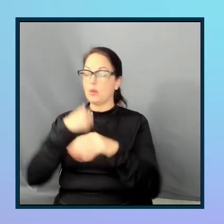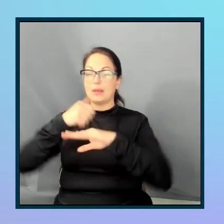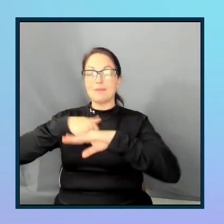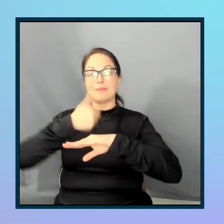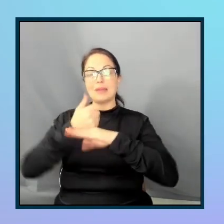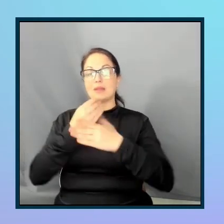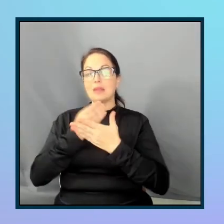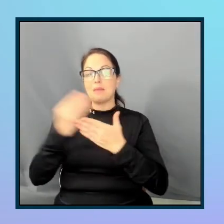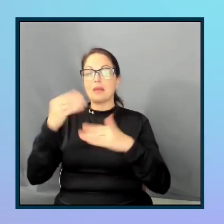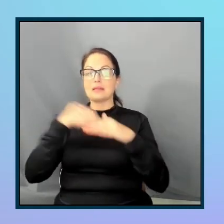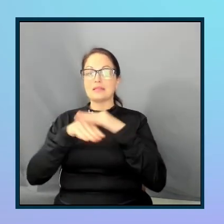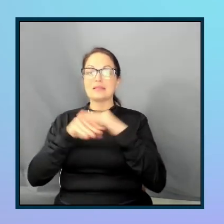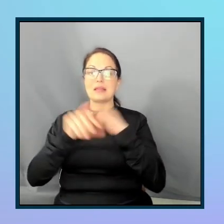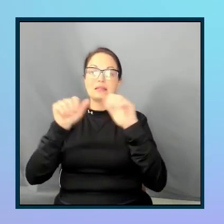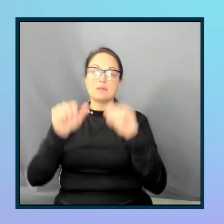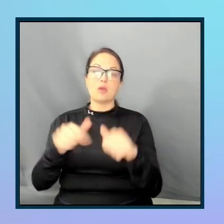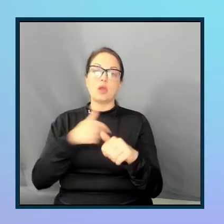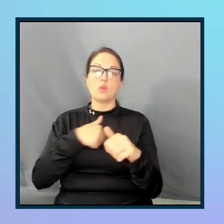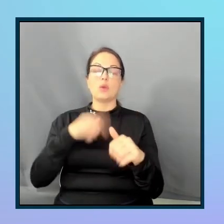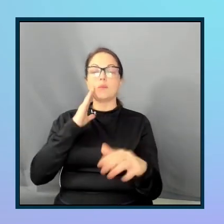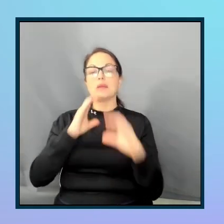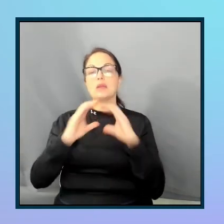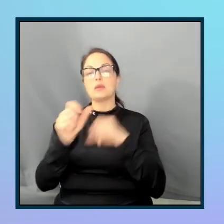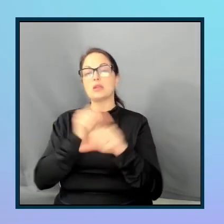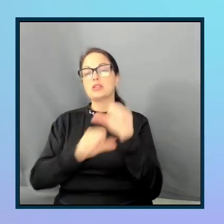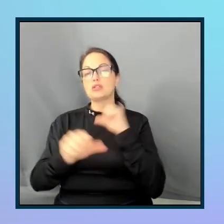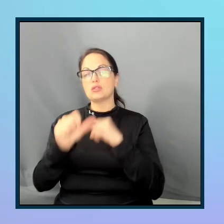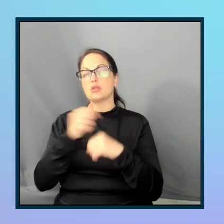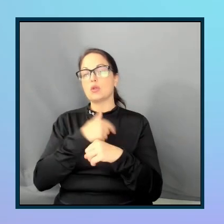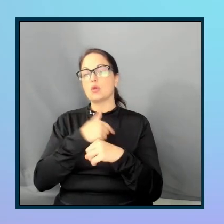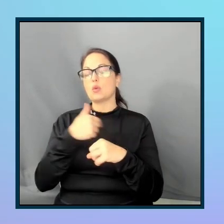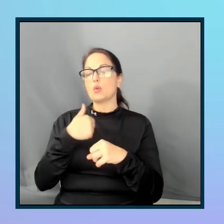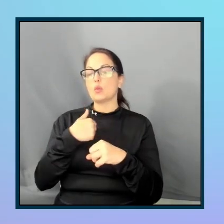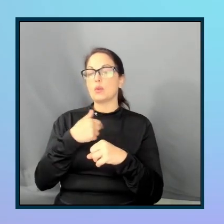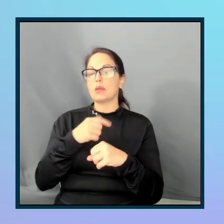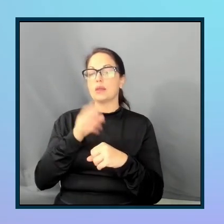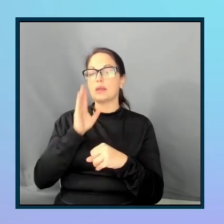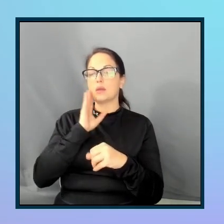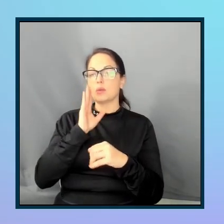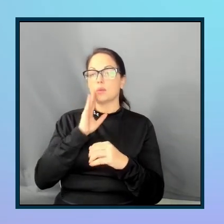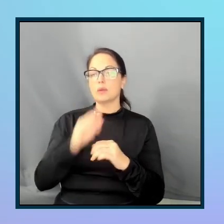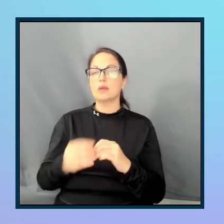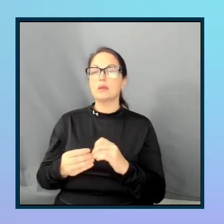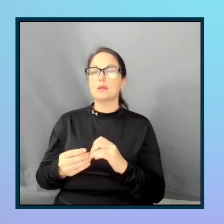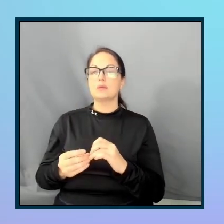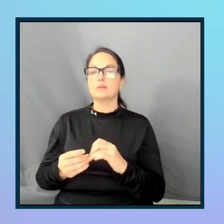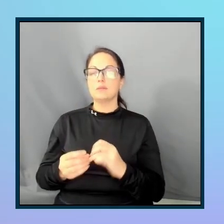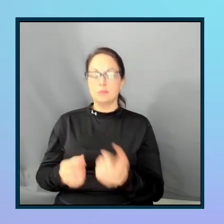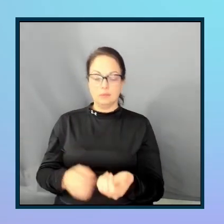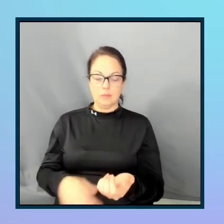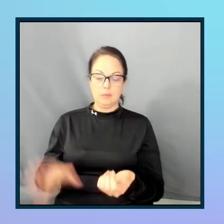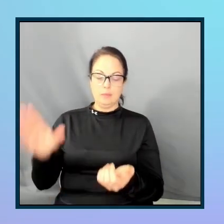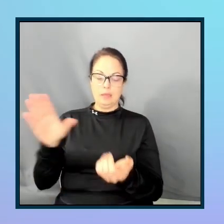and we're gonna be in communication with each other, we are going to the learning, we're going to be teaching each other,